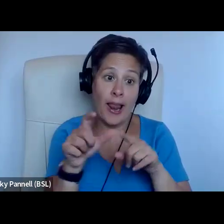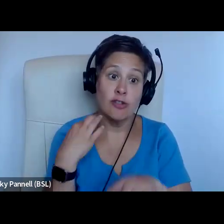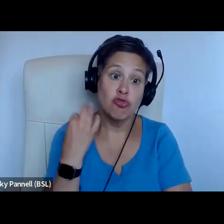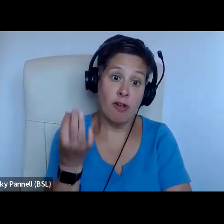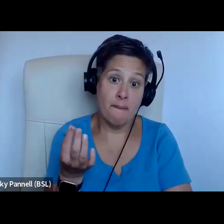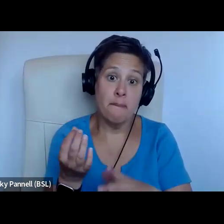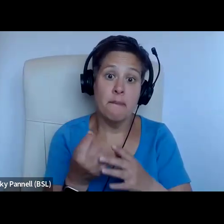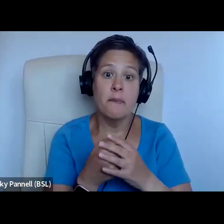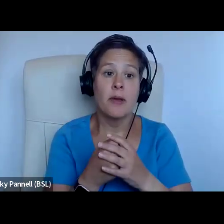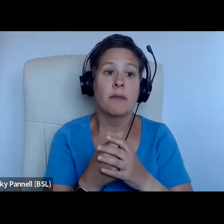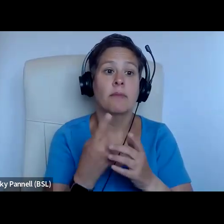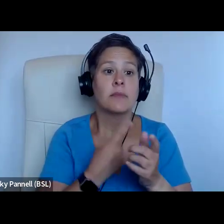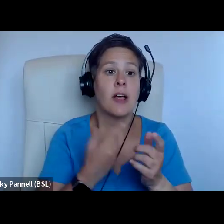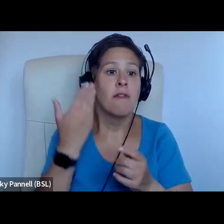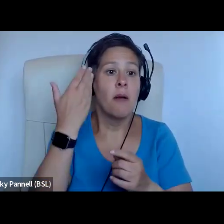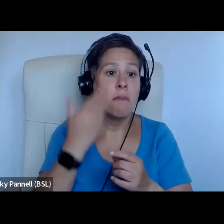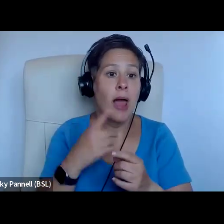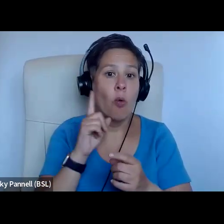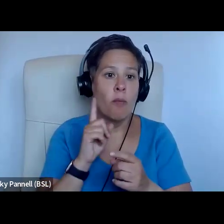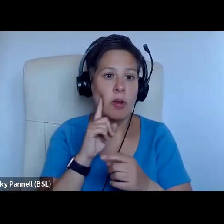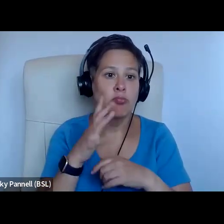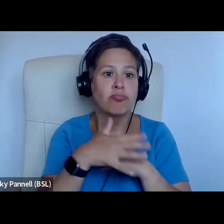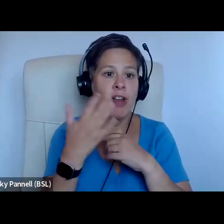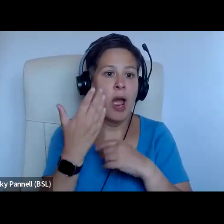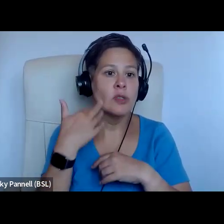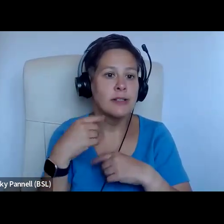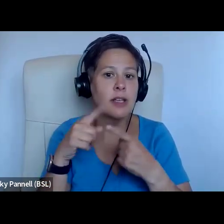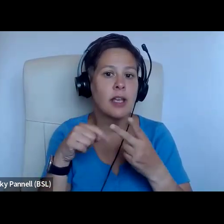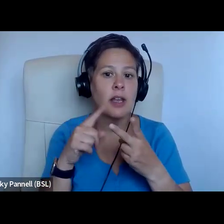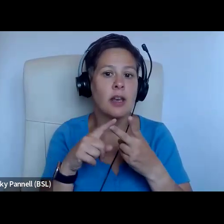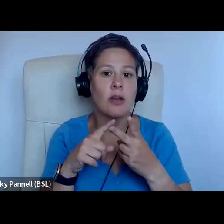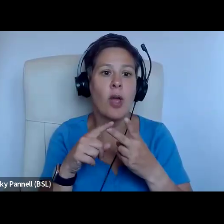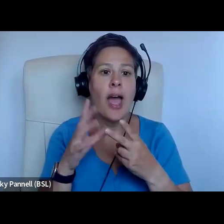My hair is in brown braids. My pronouns are she, her, them.